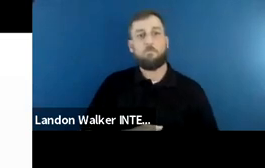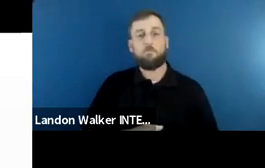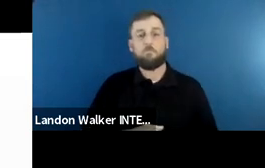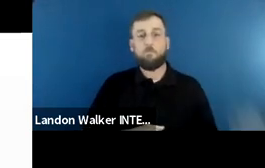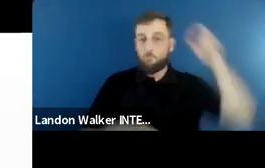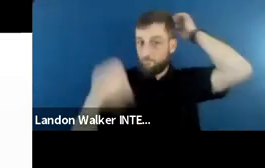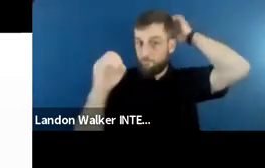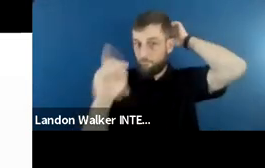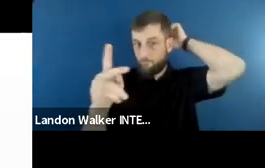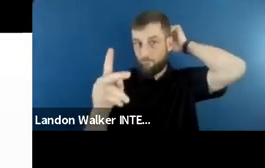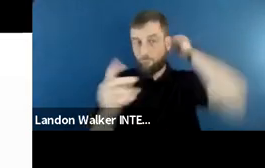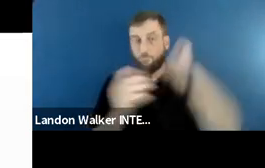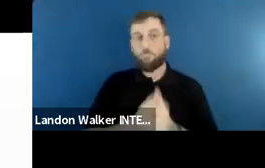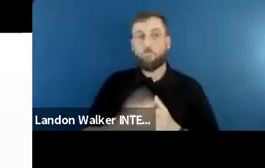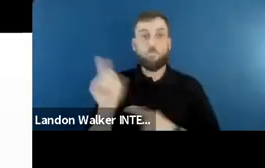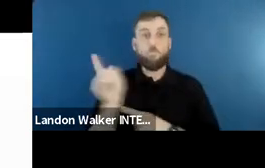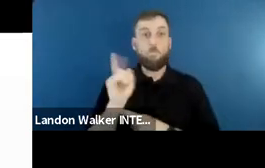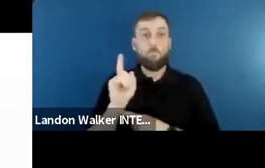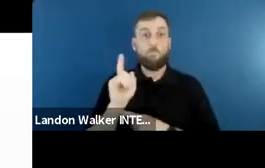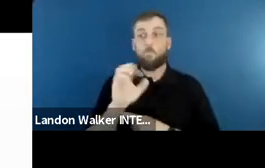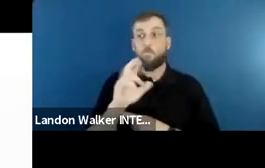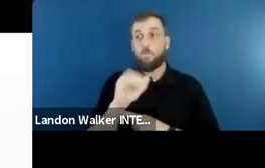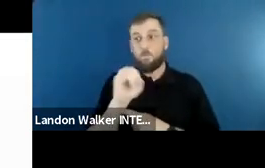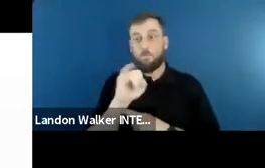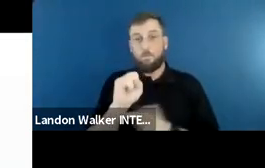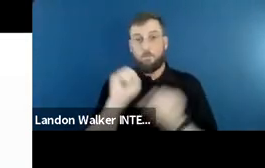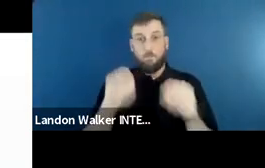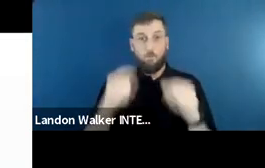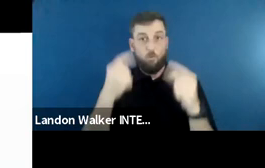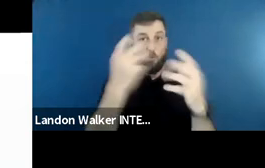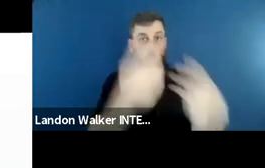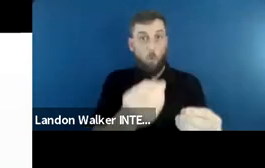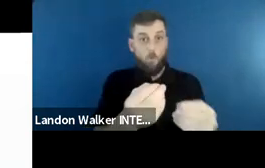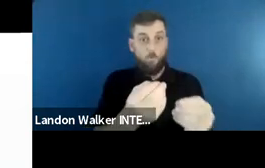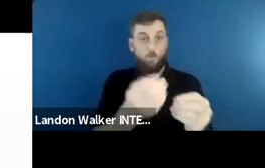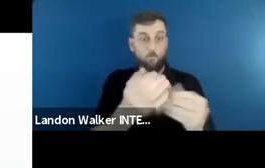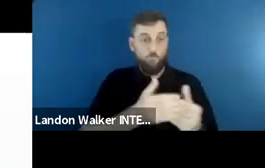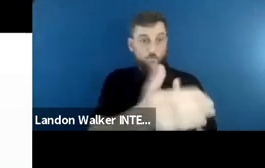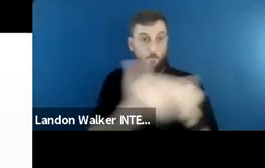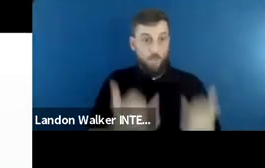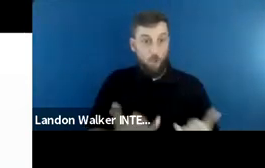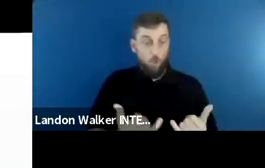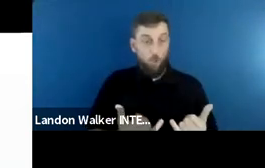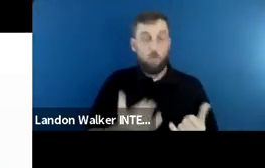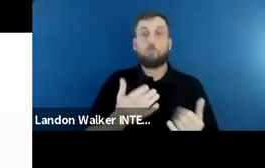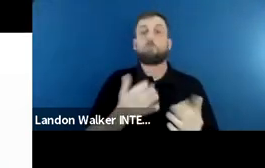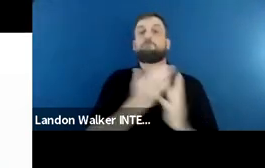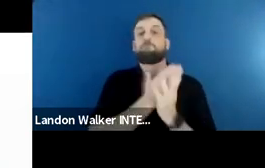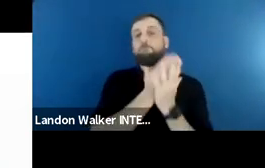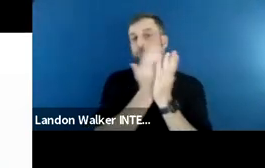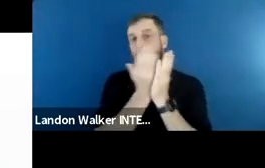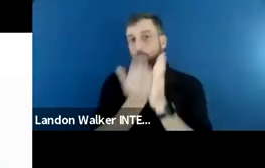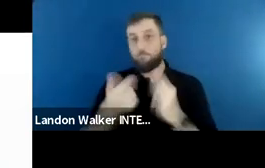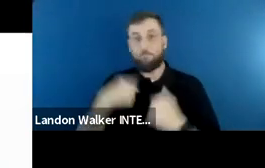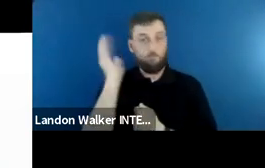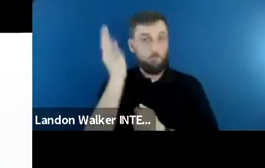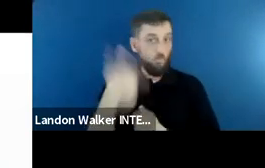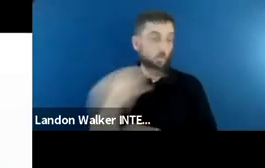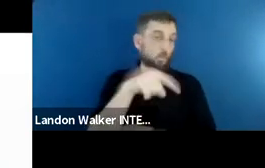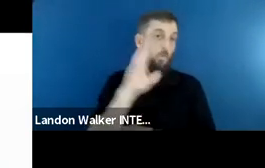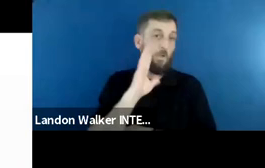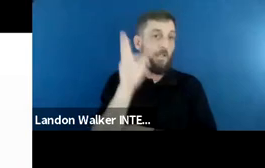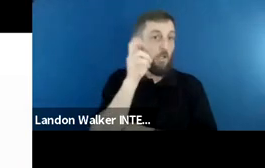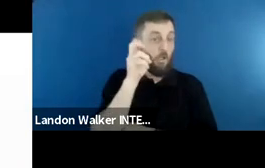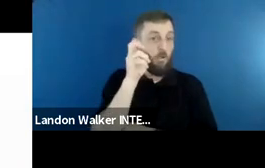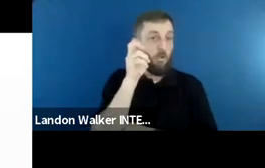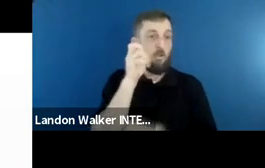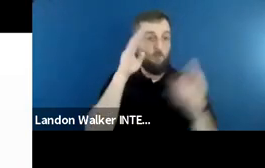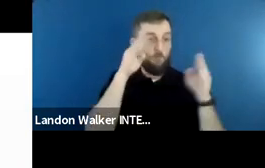All right, so where can crisis go from here so what you're what you're here. Throughout my presentation is about at the facility we focus on recovery care.